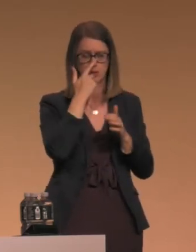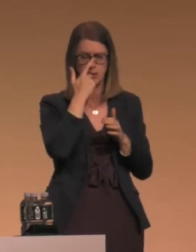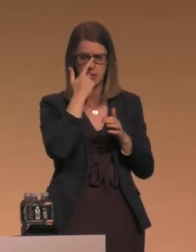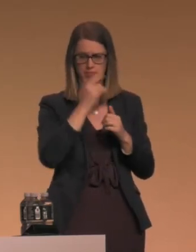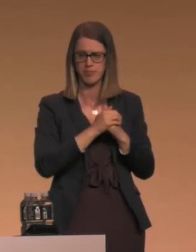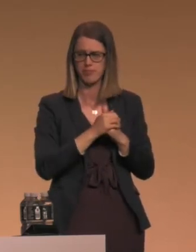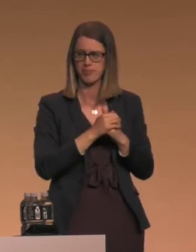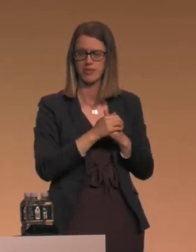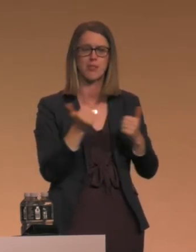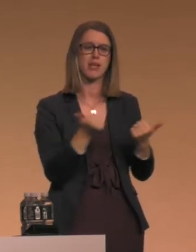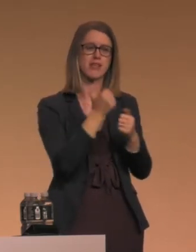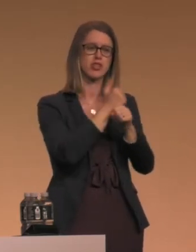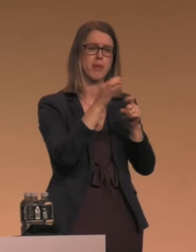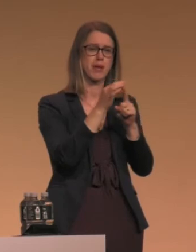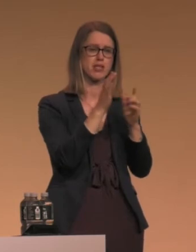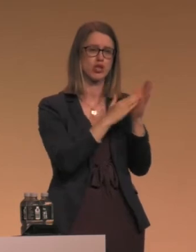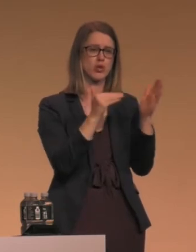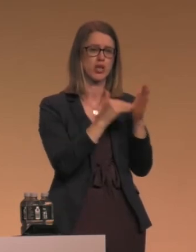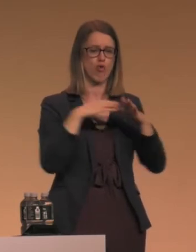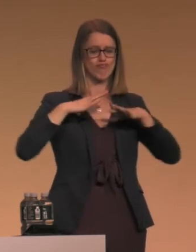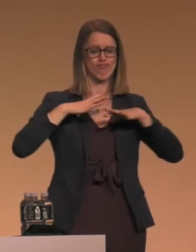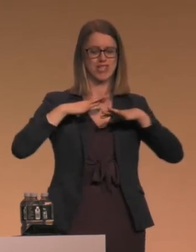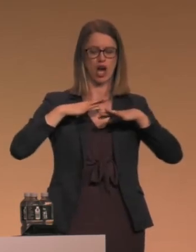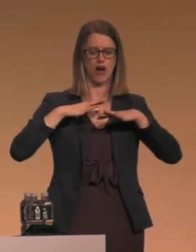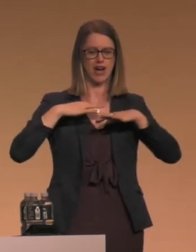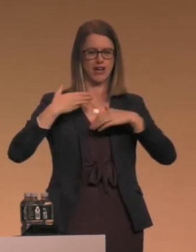a dearth of GPs in New Zealand, a retiring GP workforce,